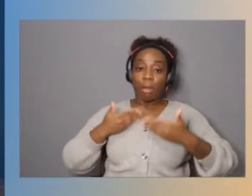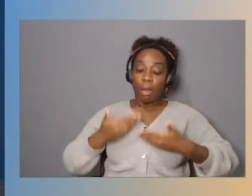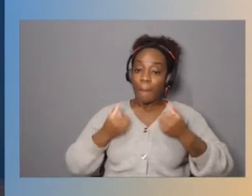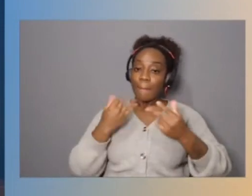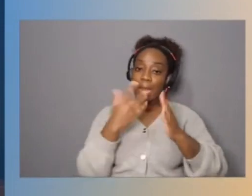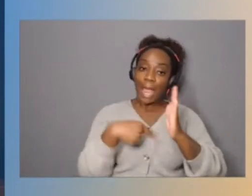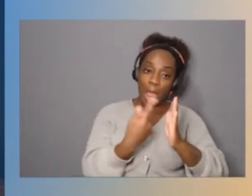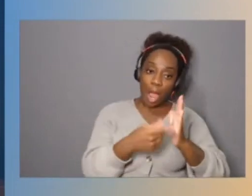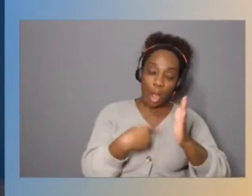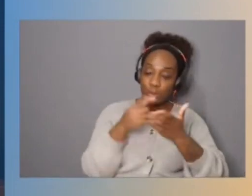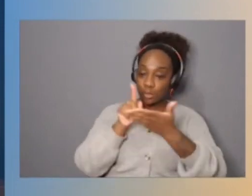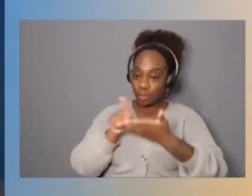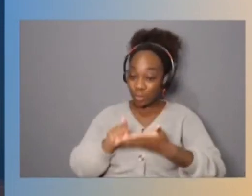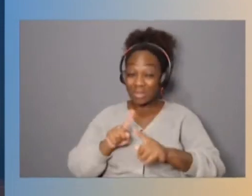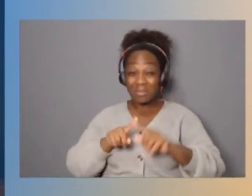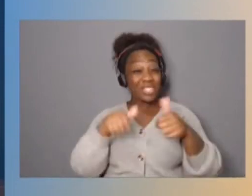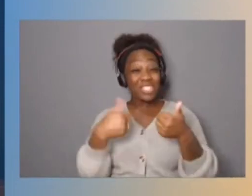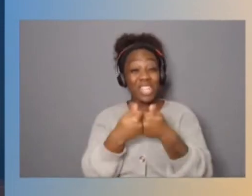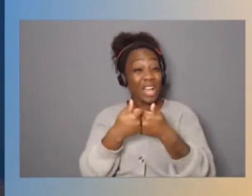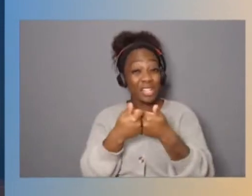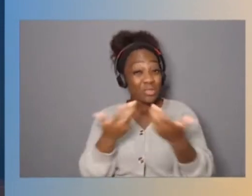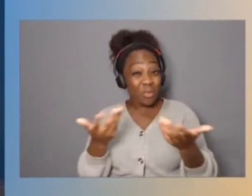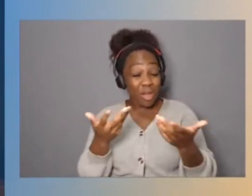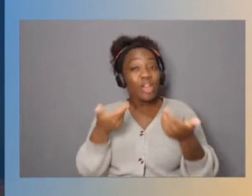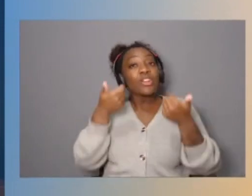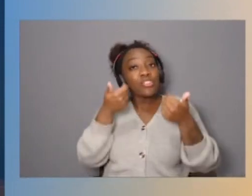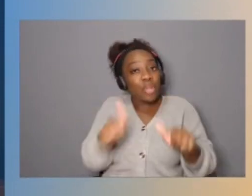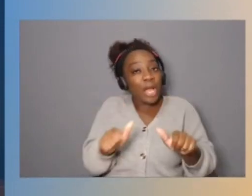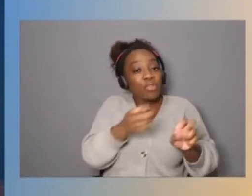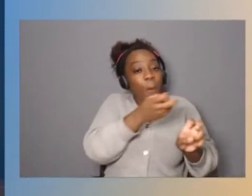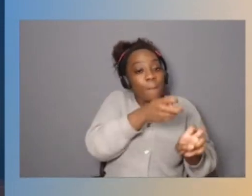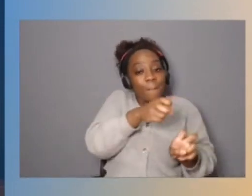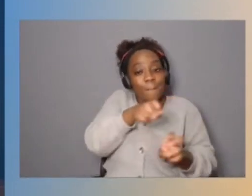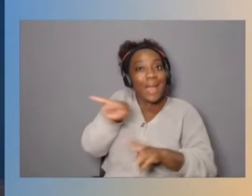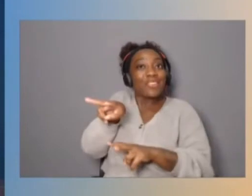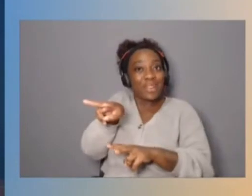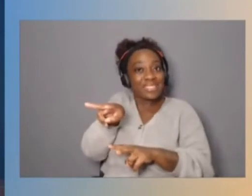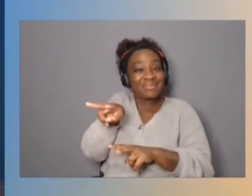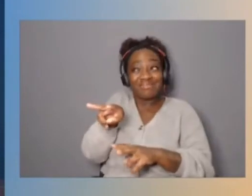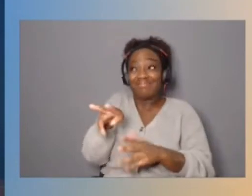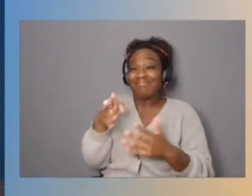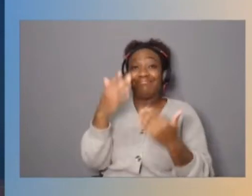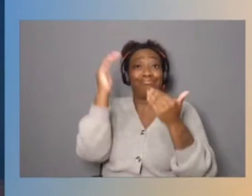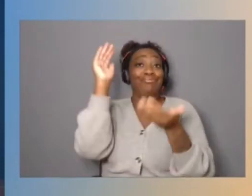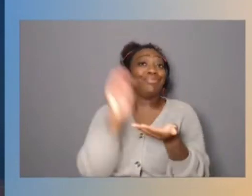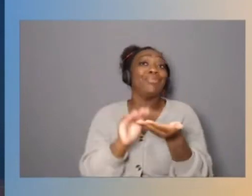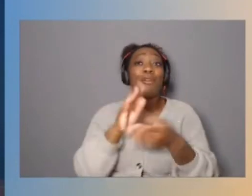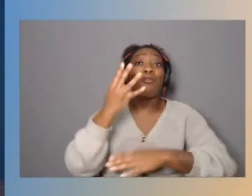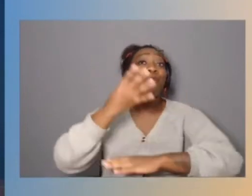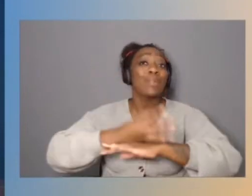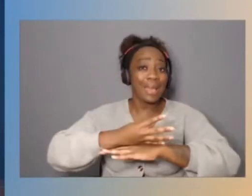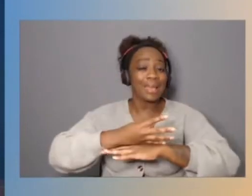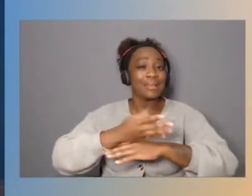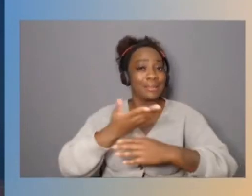is just trying to migrate in as little as four days and have some of your team work on it. Yeah, I think the key is just to get started, right?